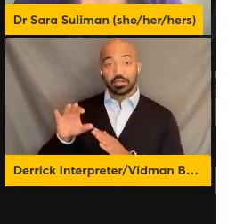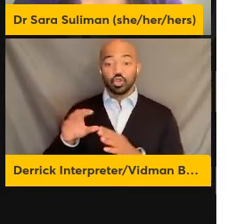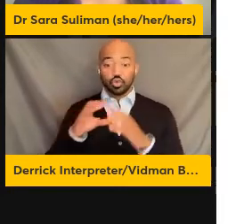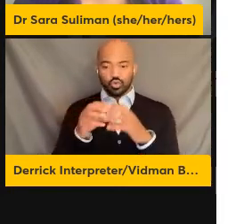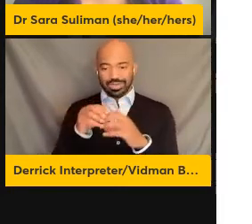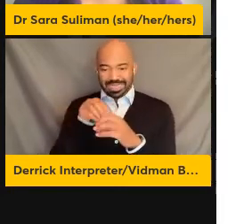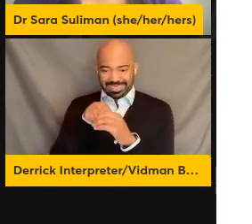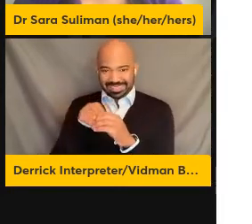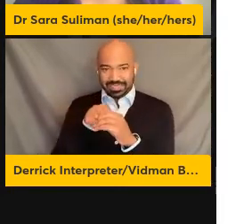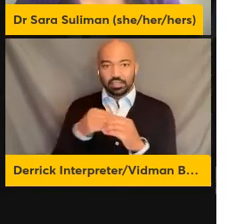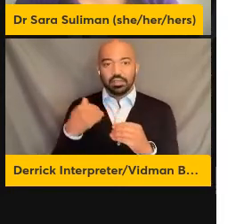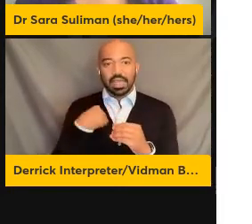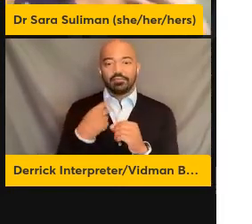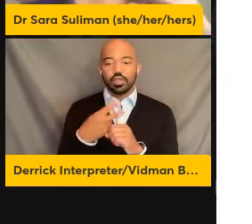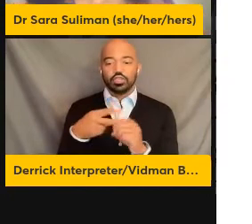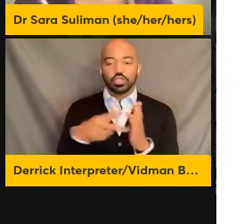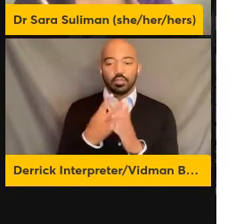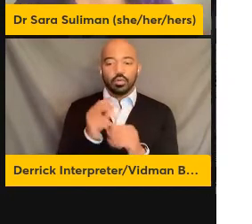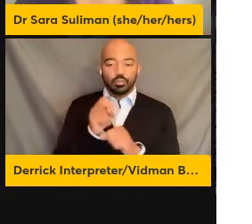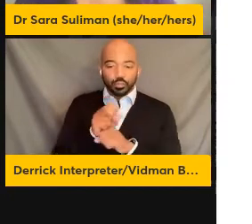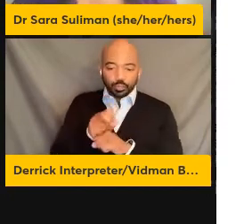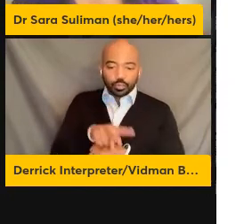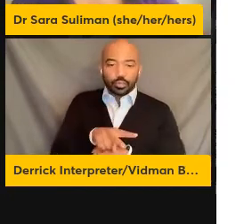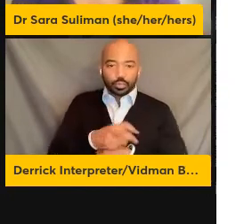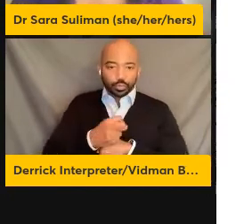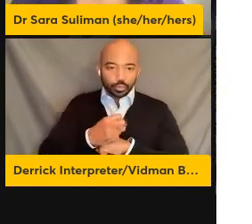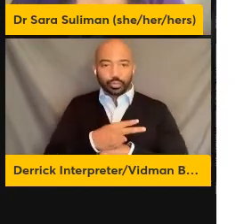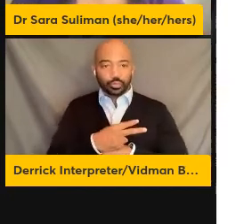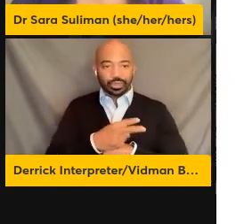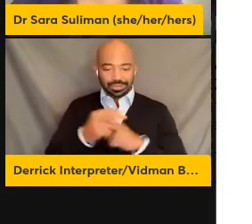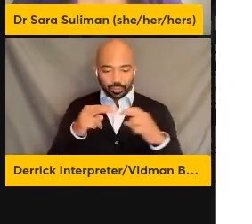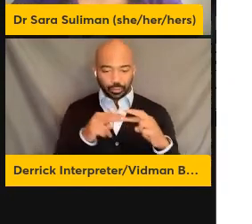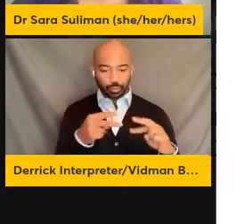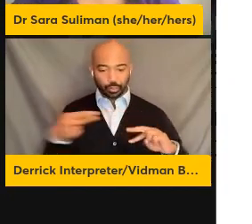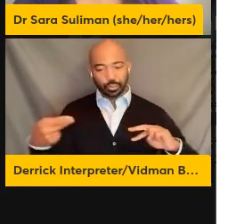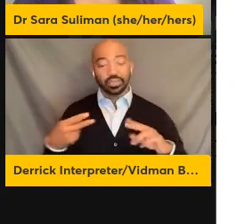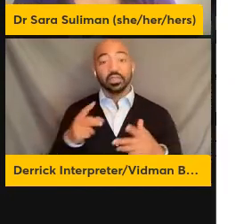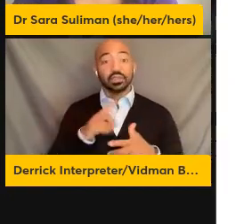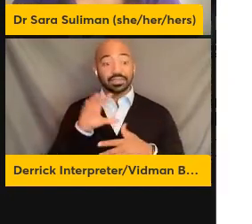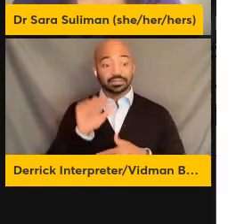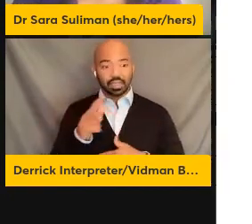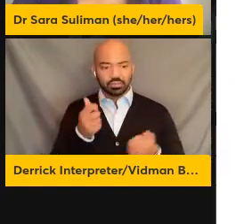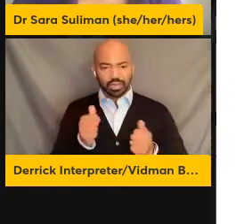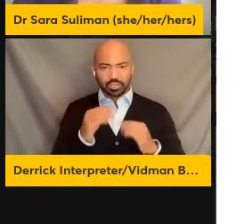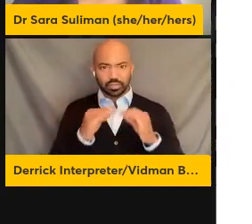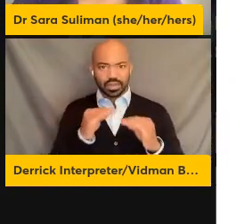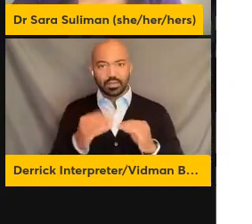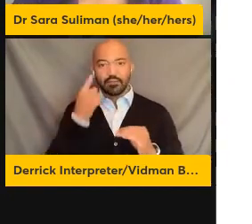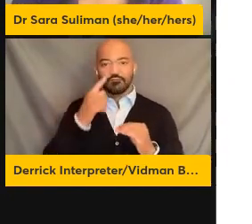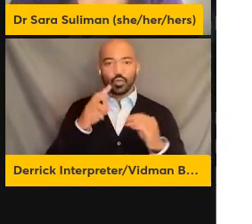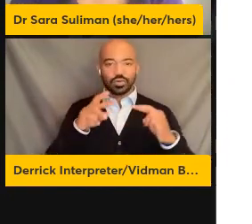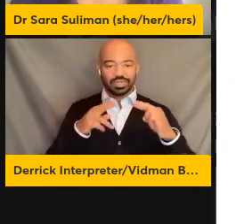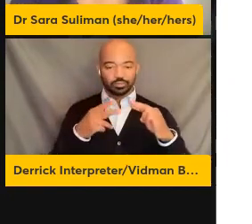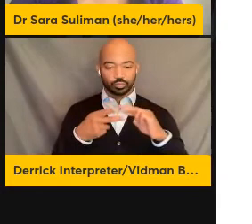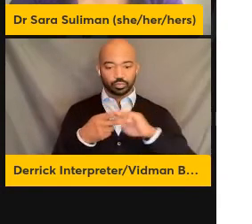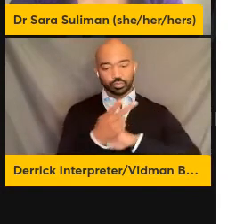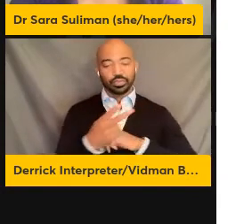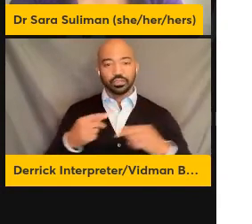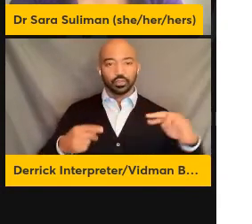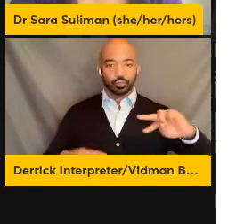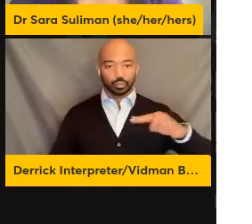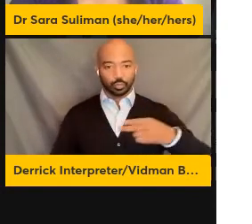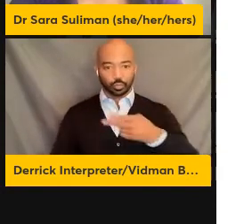of double stranded breaks. And since the cells will try to repair this, these double stranded breaks, it would introduce a